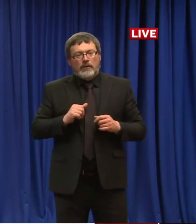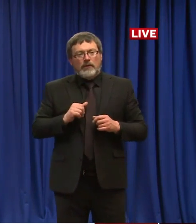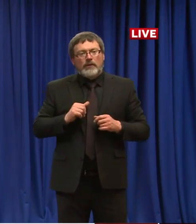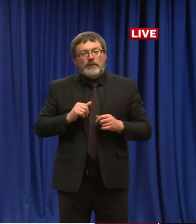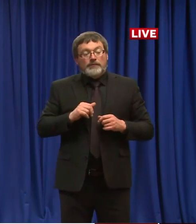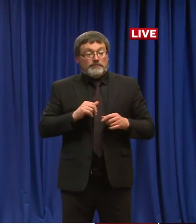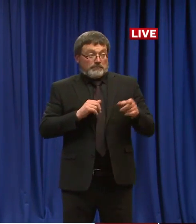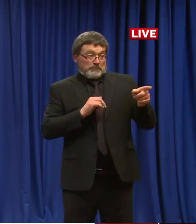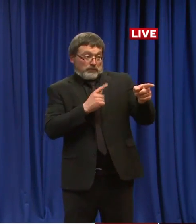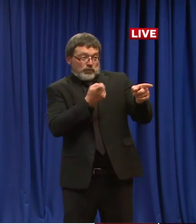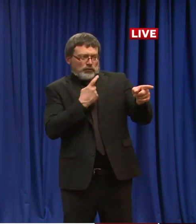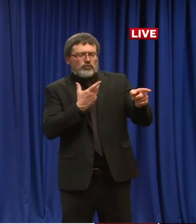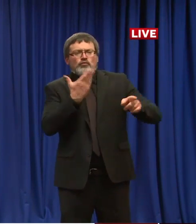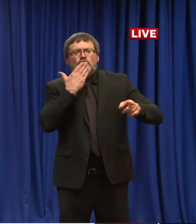CHAN WITH THE DETAILS. YEAH, THANK YOU.